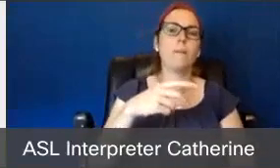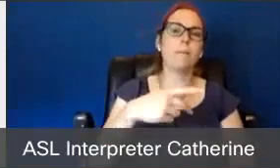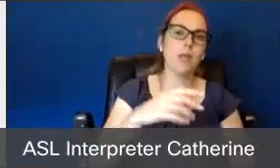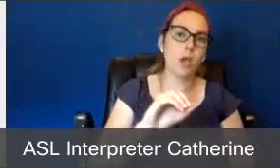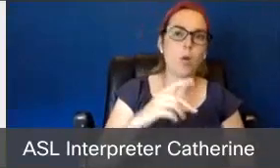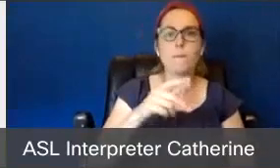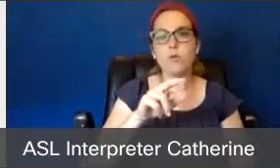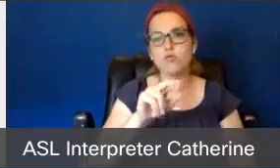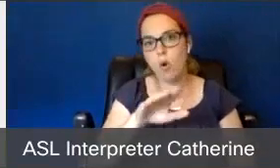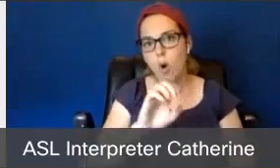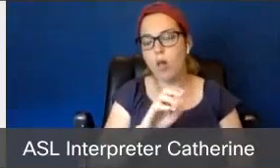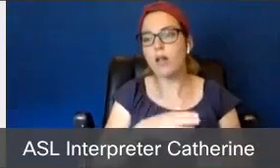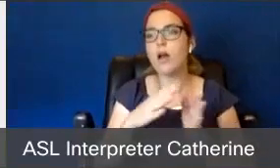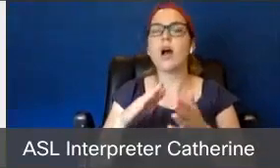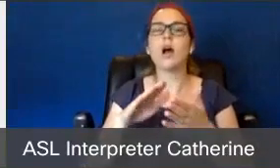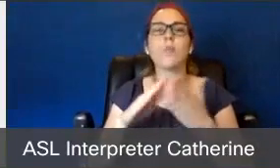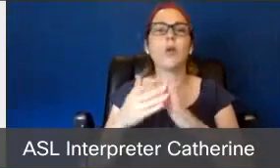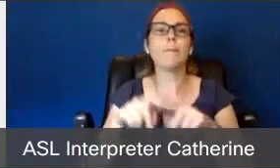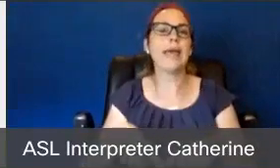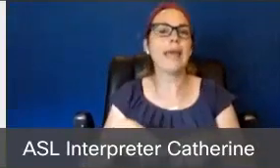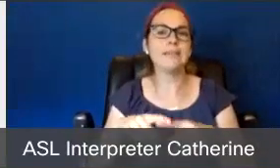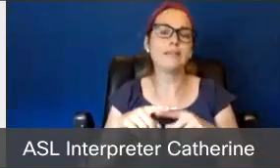community-based corrections, governmental entities